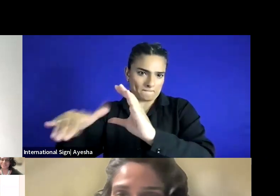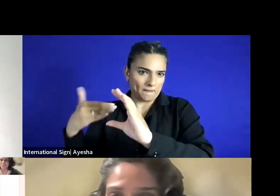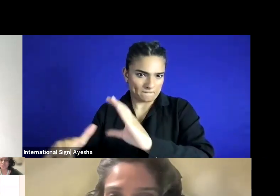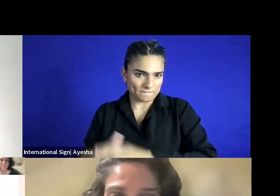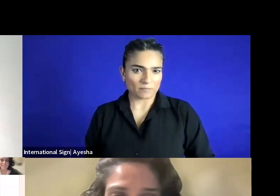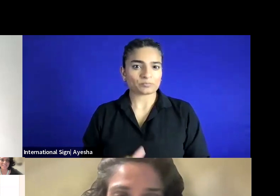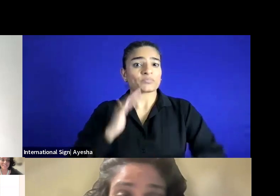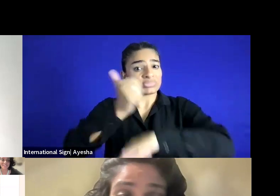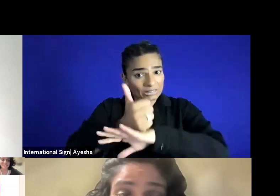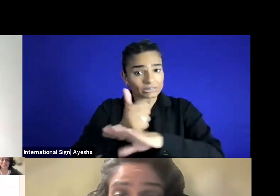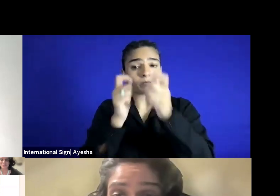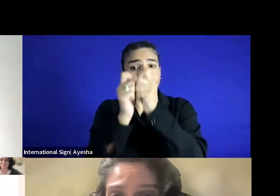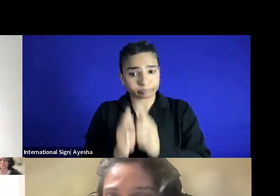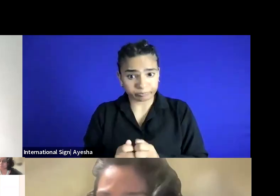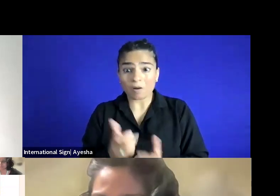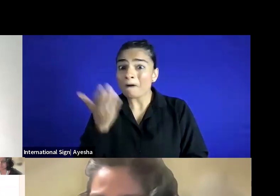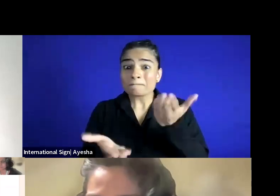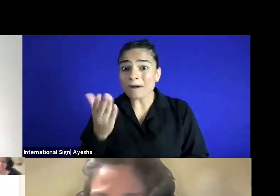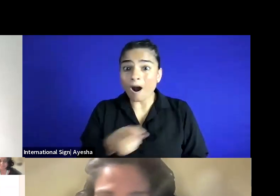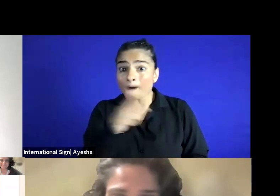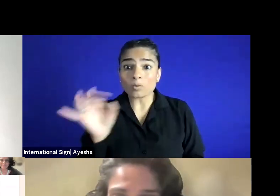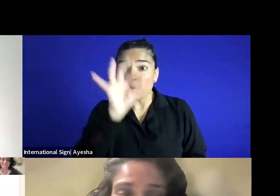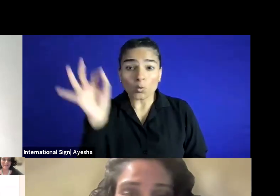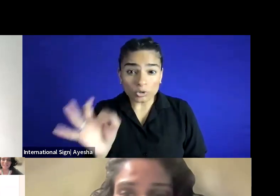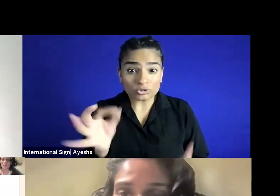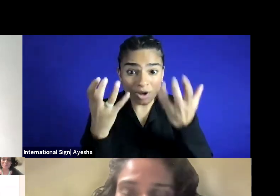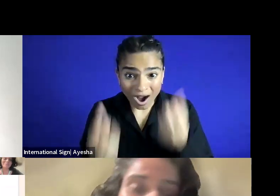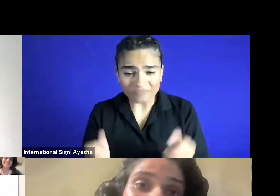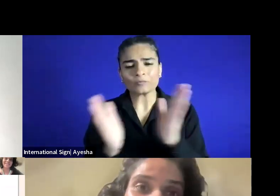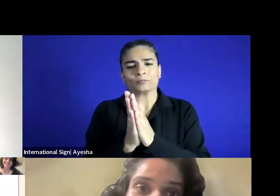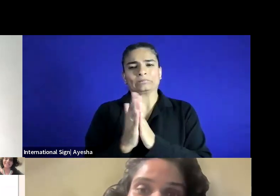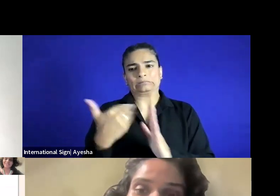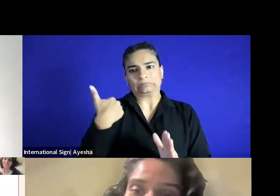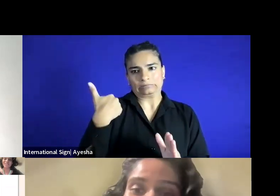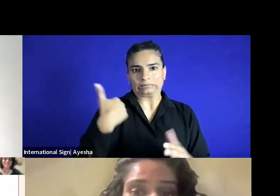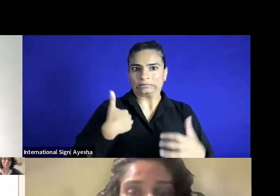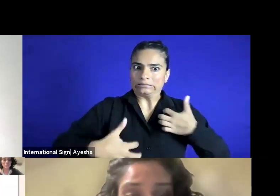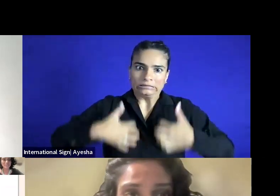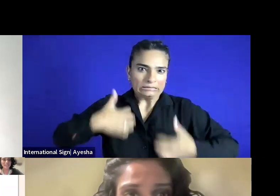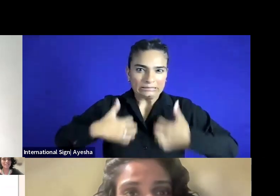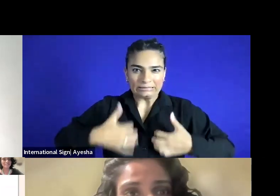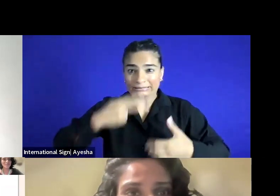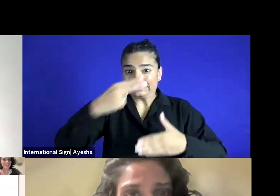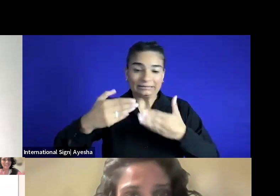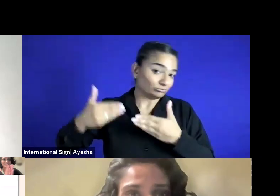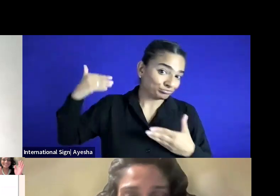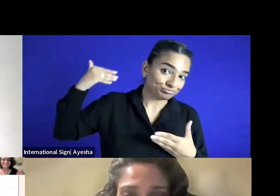We're super excited to see so many of you on the platform. And a lot of people are saying that it's really easy to use. And so it's